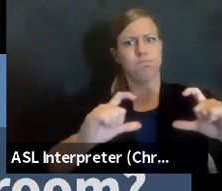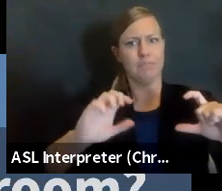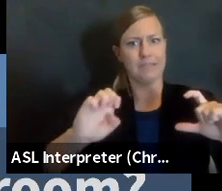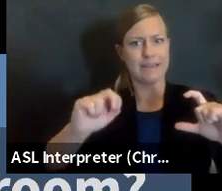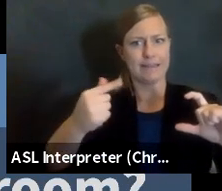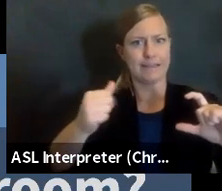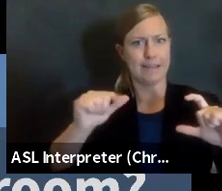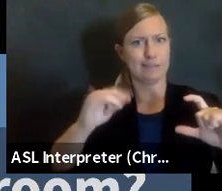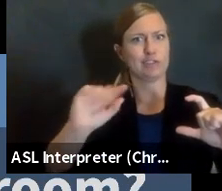ESD 113 - Andrew Hickman: really coming out.